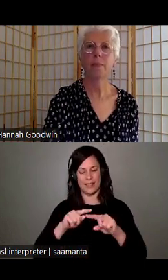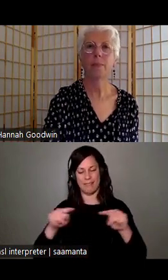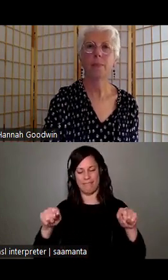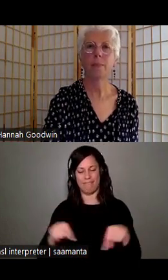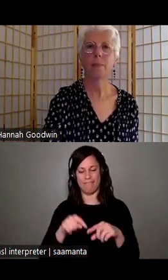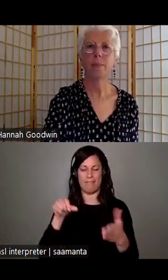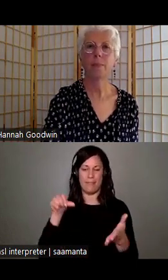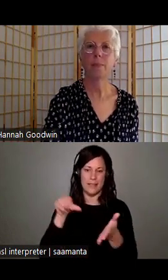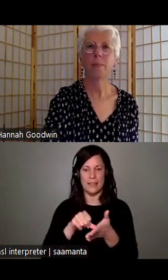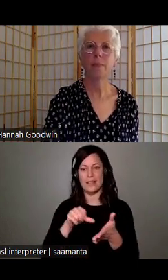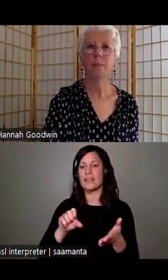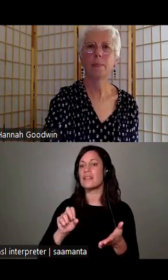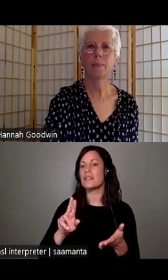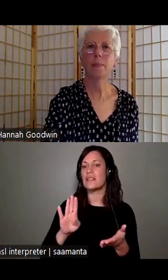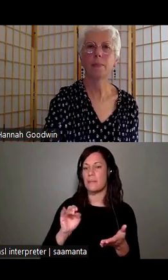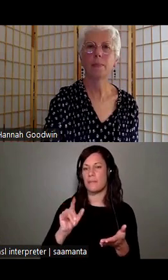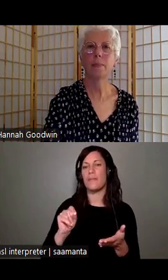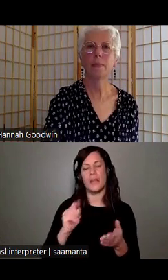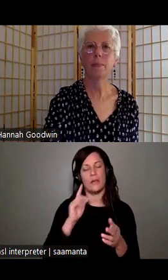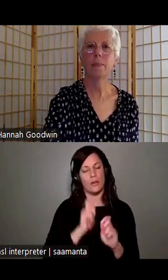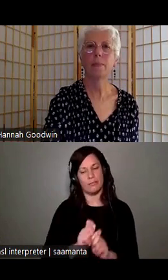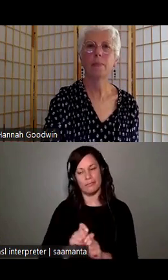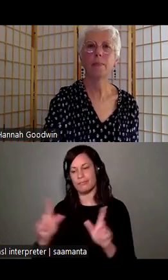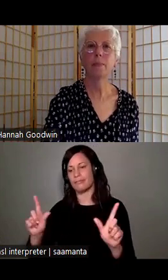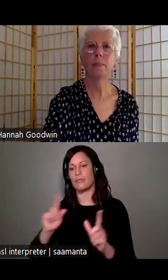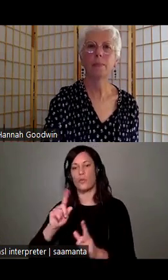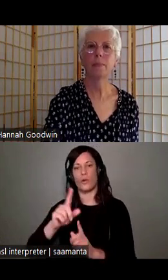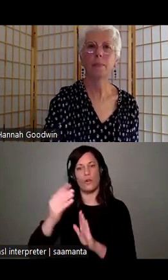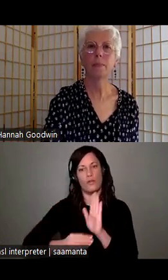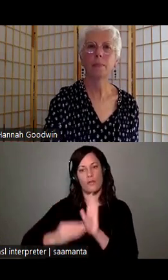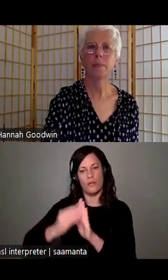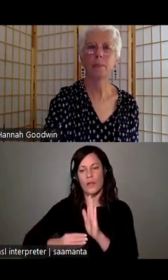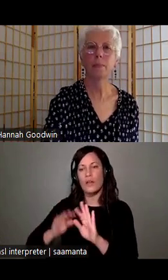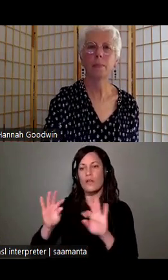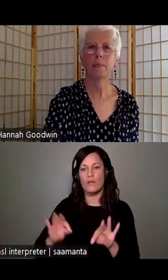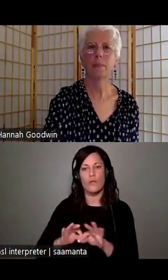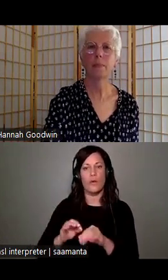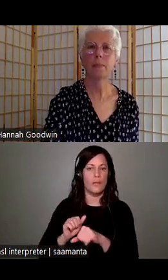And that will bring you right to the website where you will fill out the form and submit your proposals.